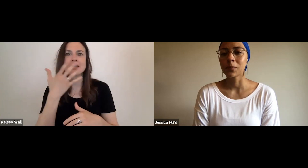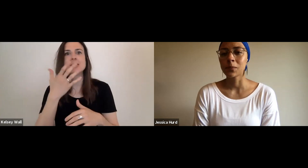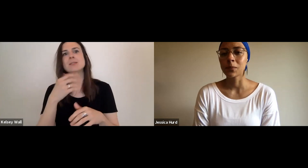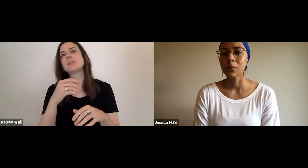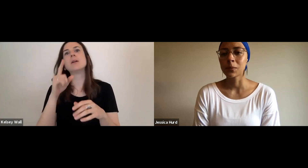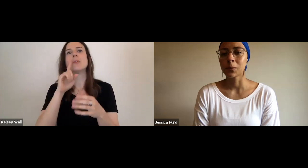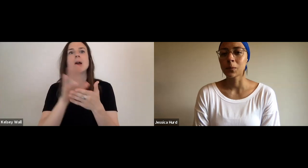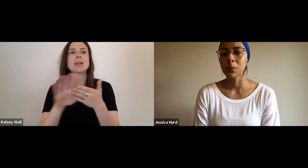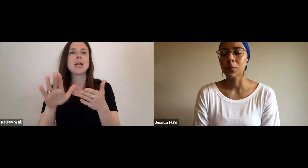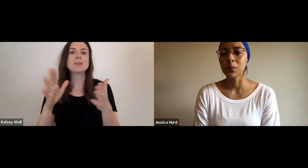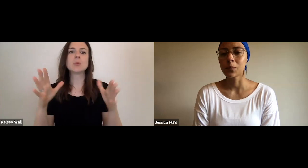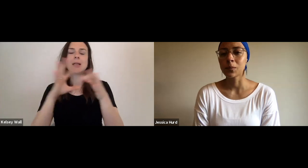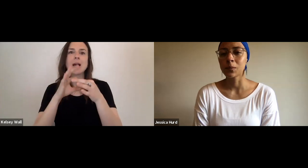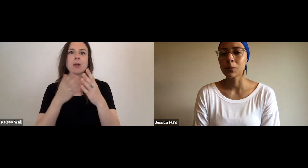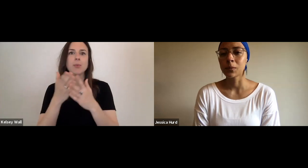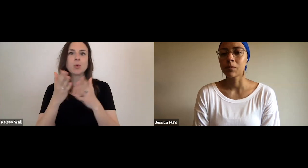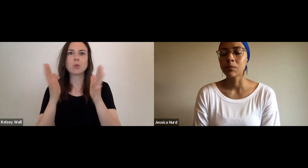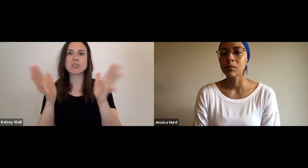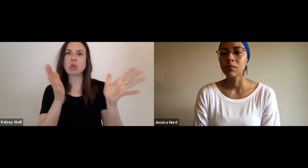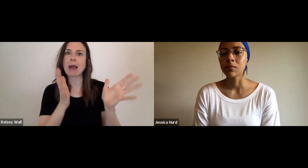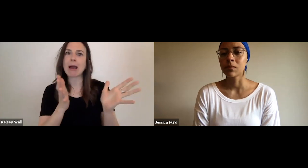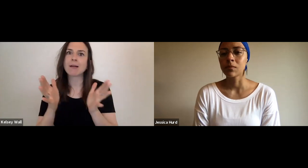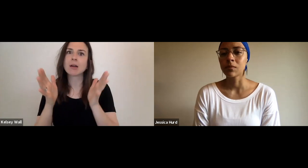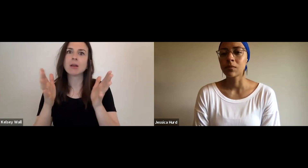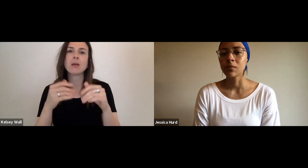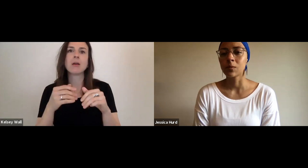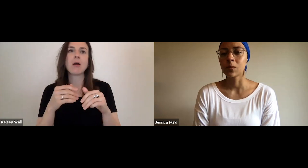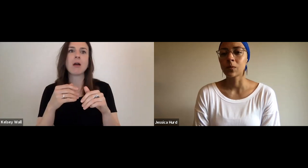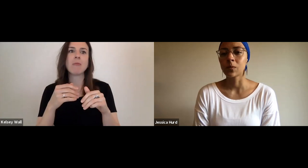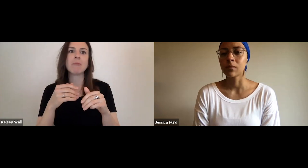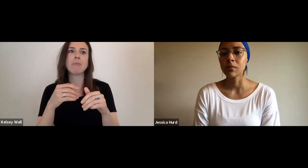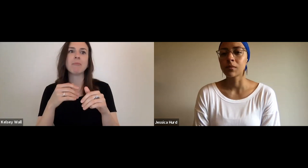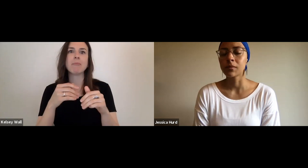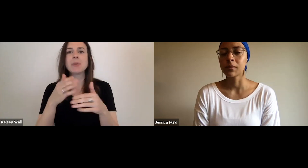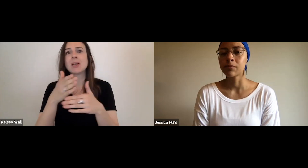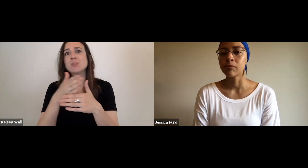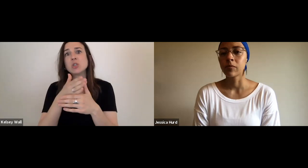So, we can see each other, who are in our audience, and we connect through the chat, as we mentioned before.